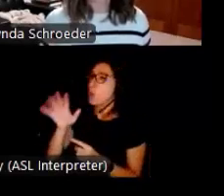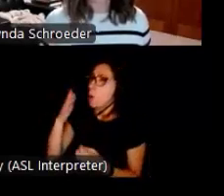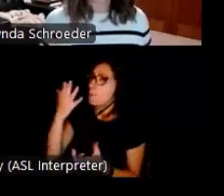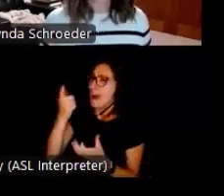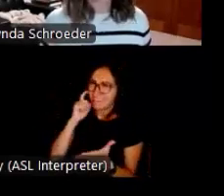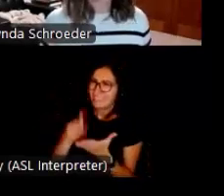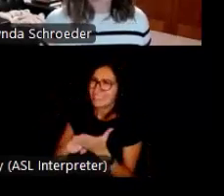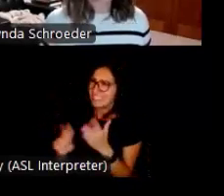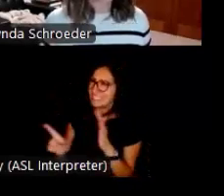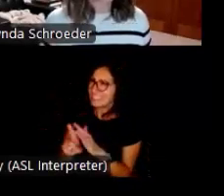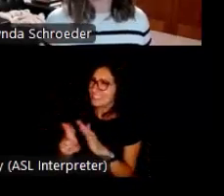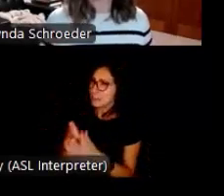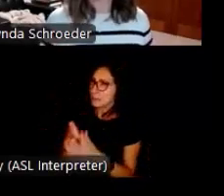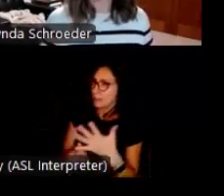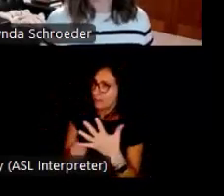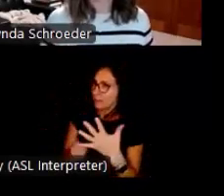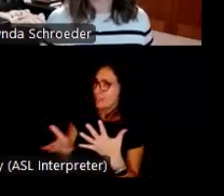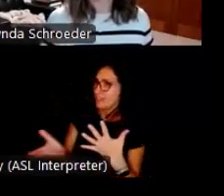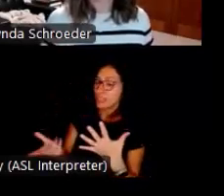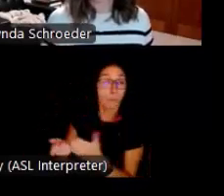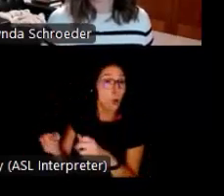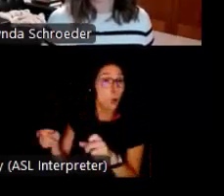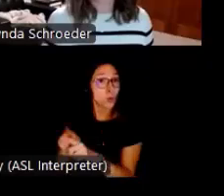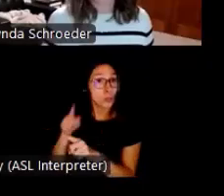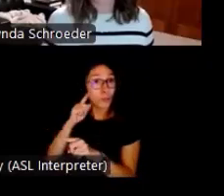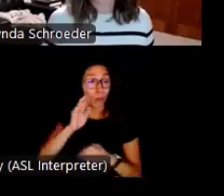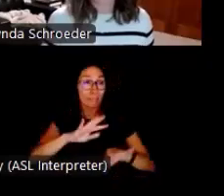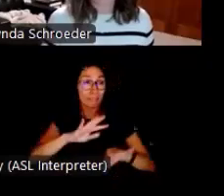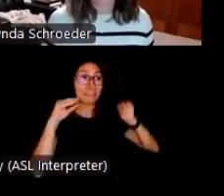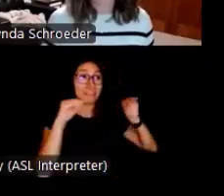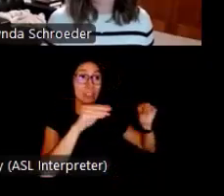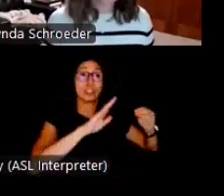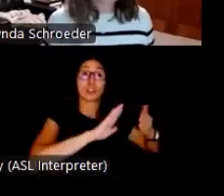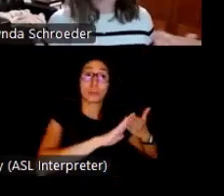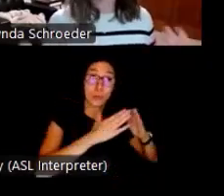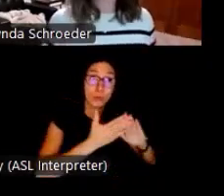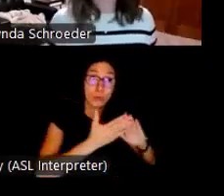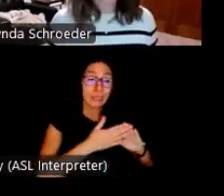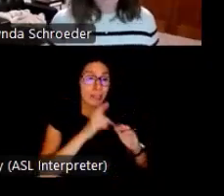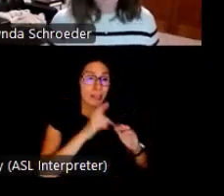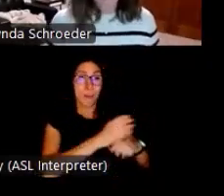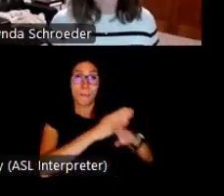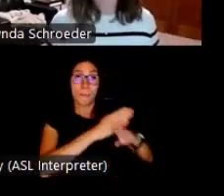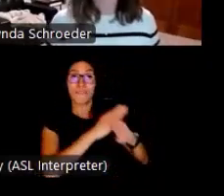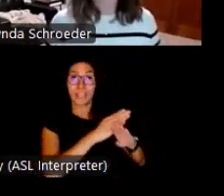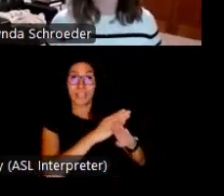educate community on where the appropriate prevention points might be so they don't end up in the emergency